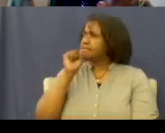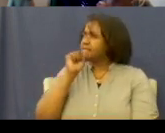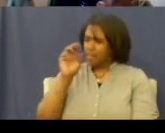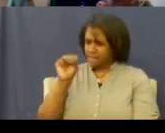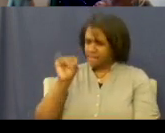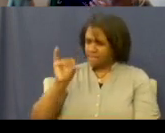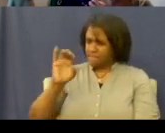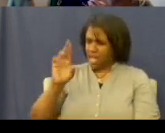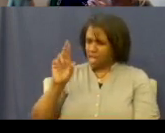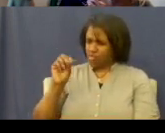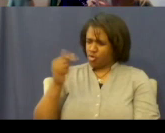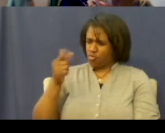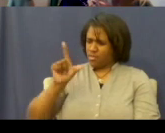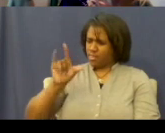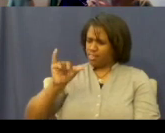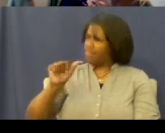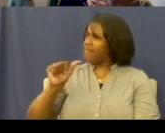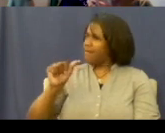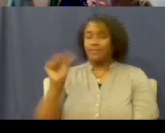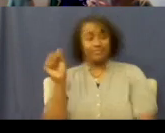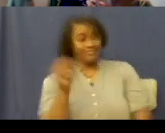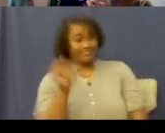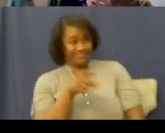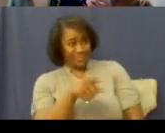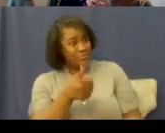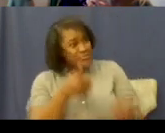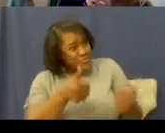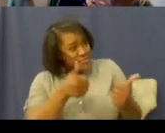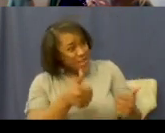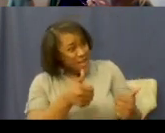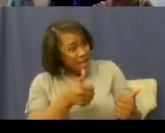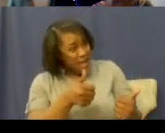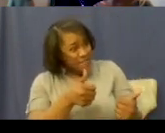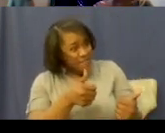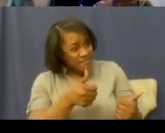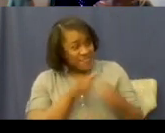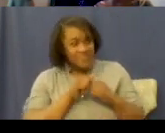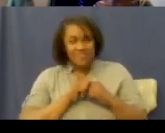Nina Schor: Yup. You're doing great. Queenie: And then there are the cells